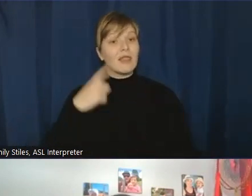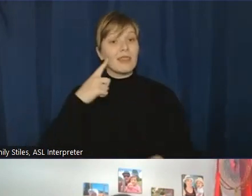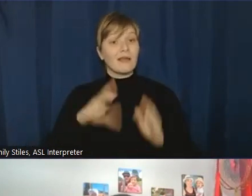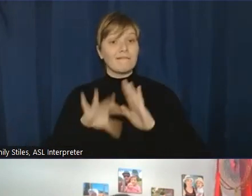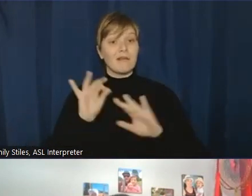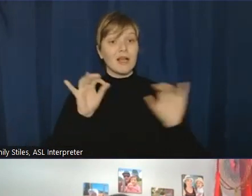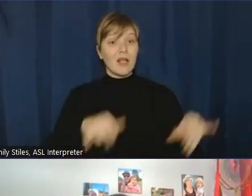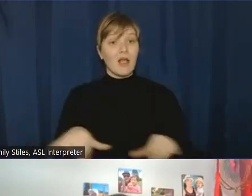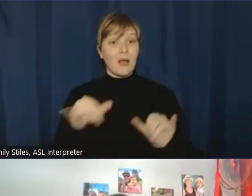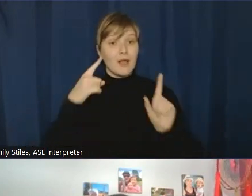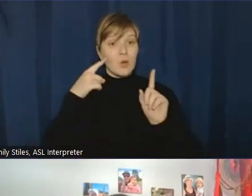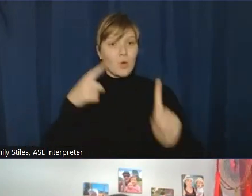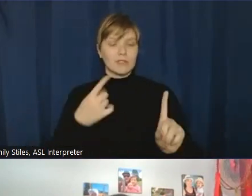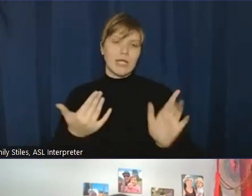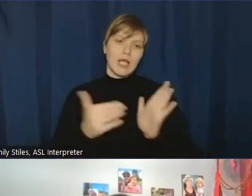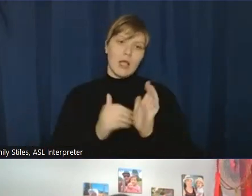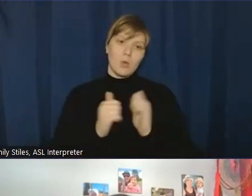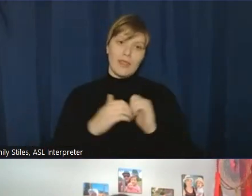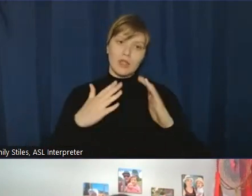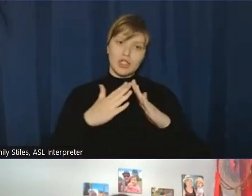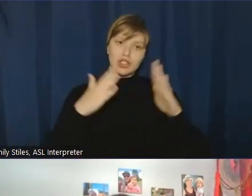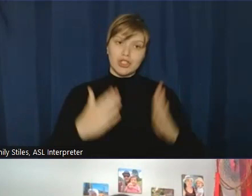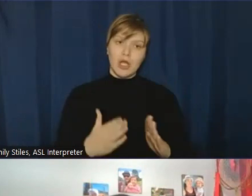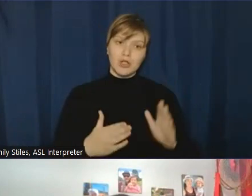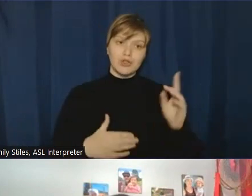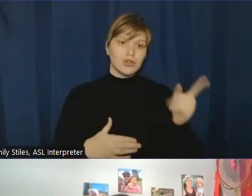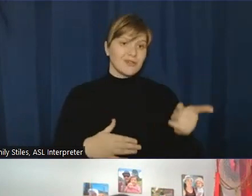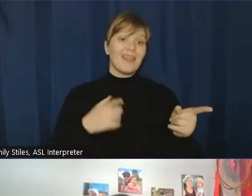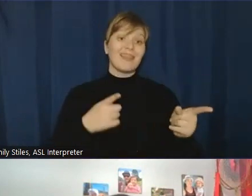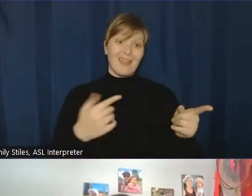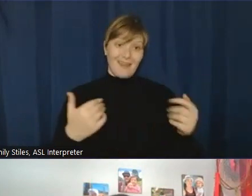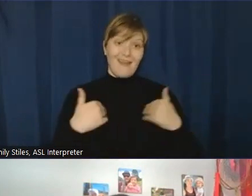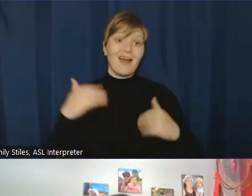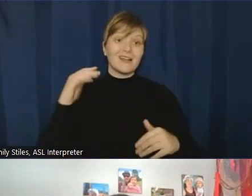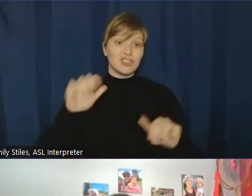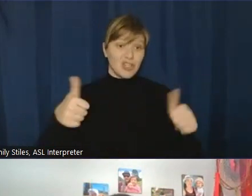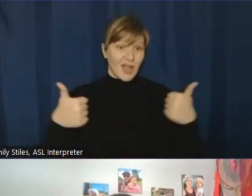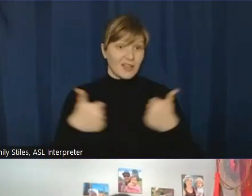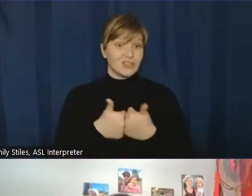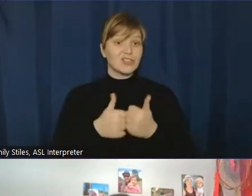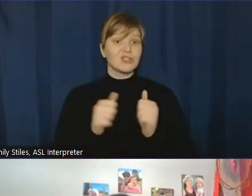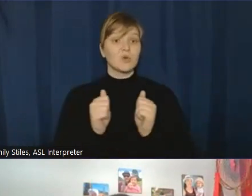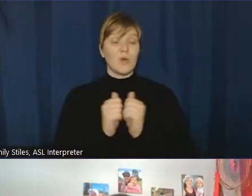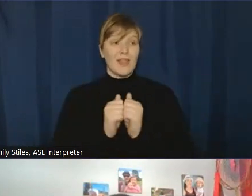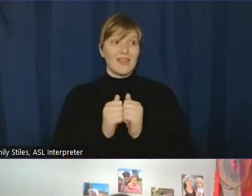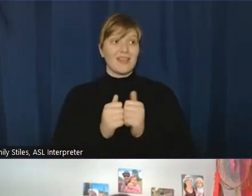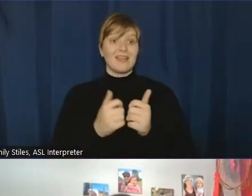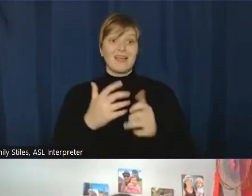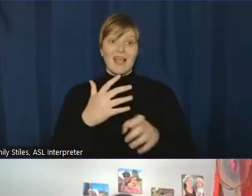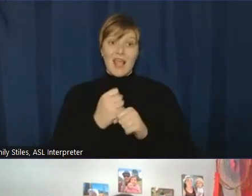like with the shelter, they had challenges with getting some of their clients to the fixed route,